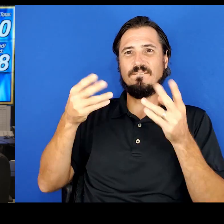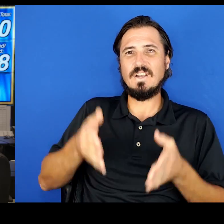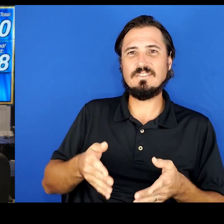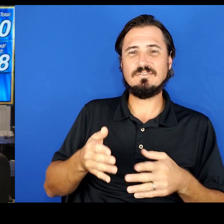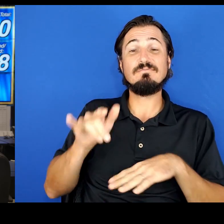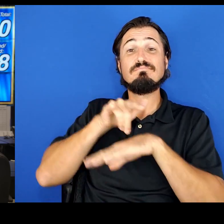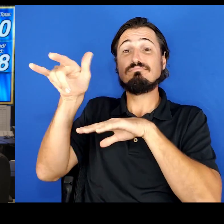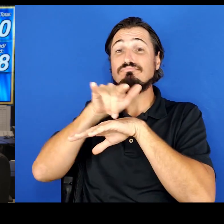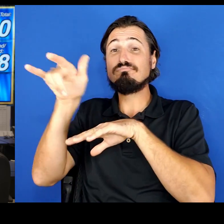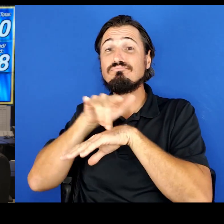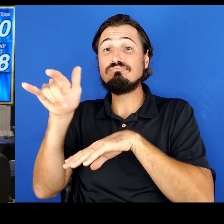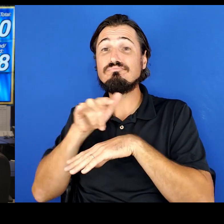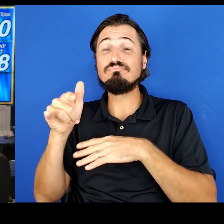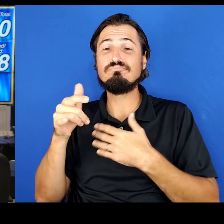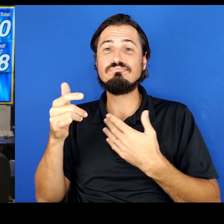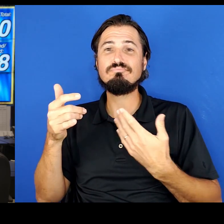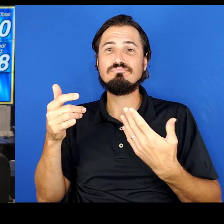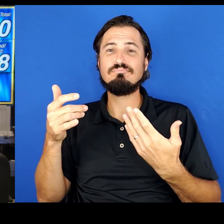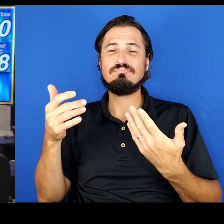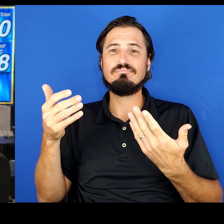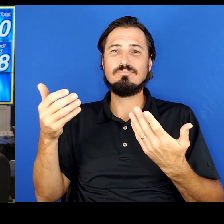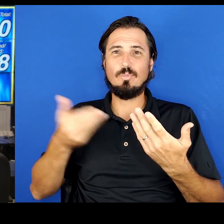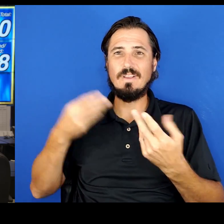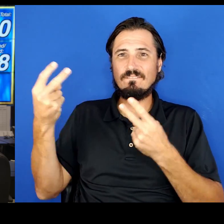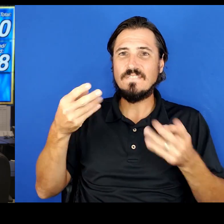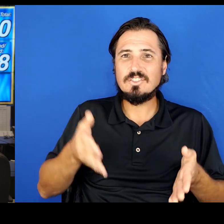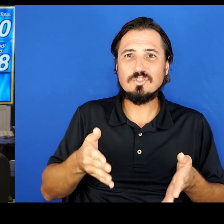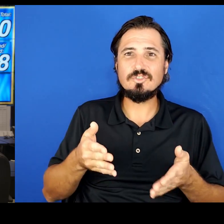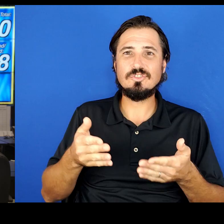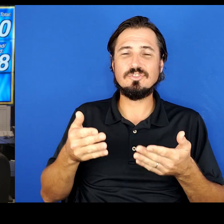back to our island, and revitalize our local economy.